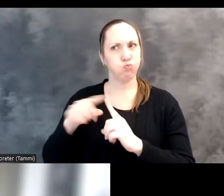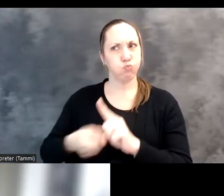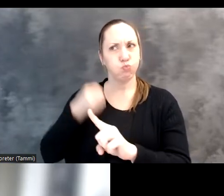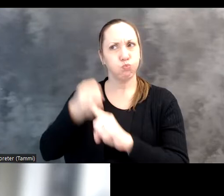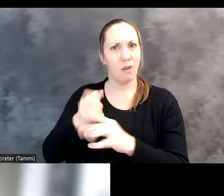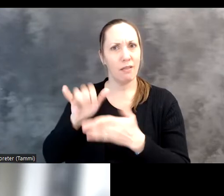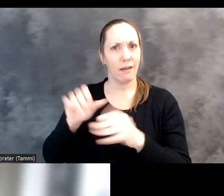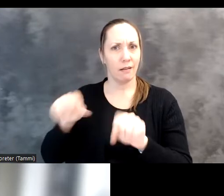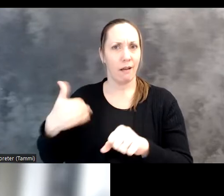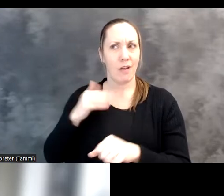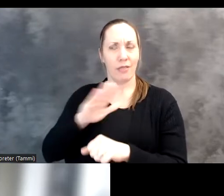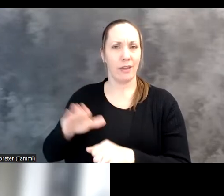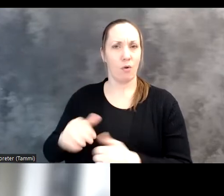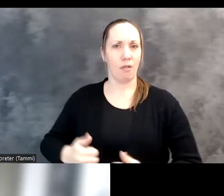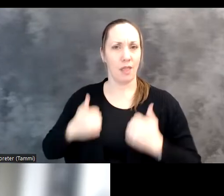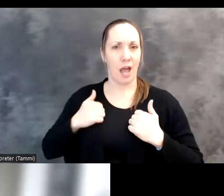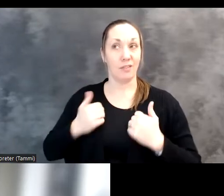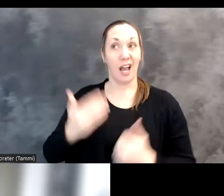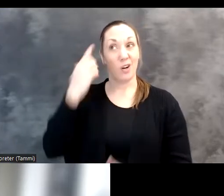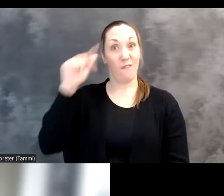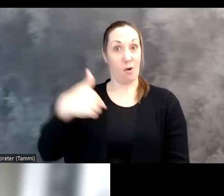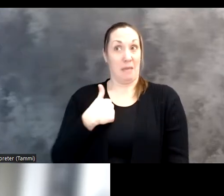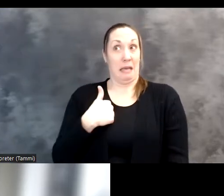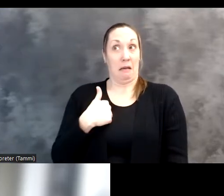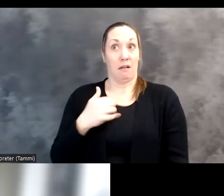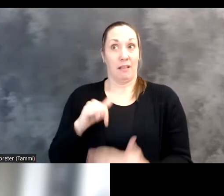be less risk adverse if they can see the potential impact that this